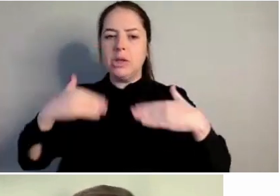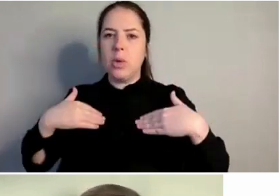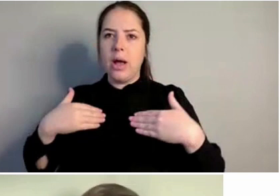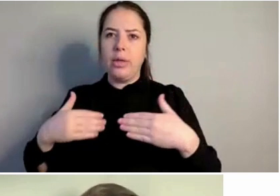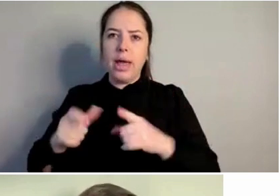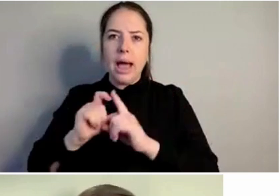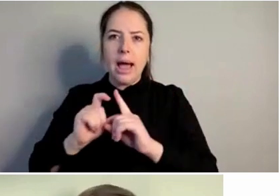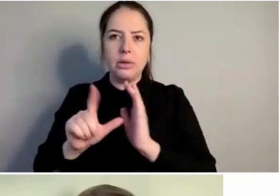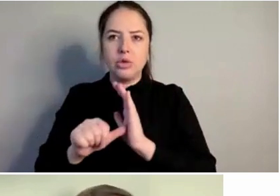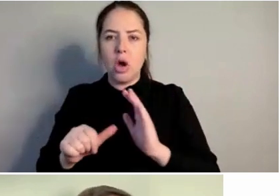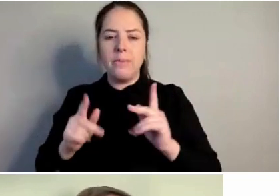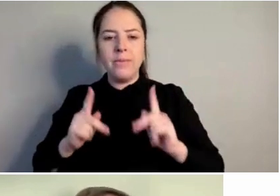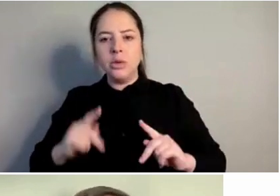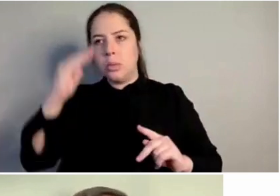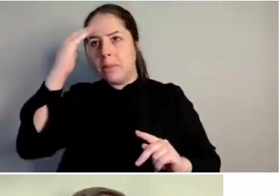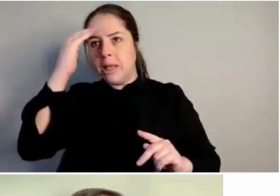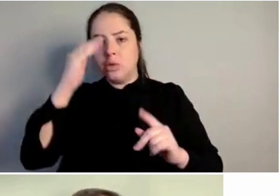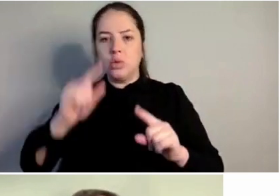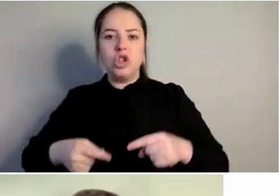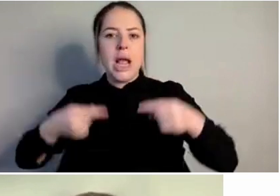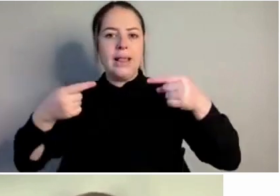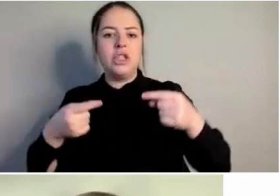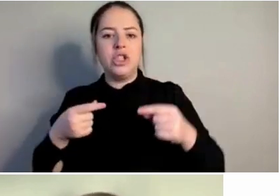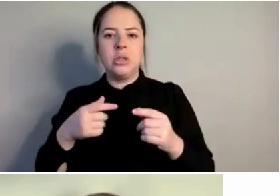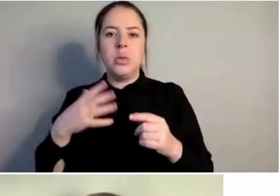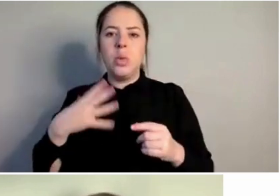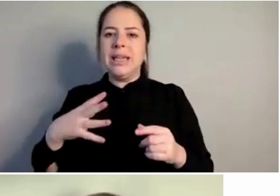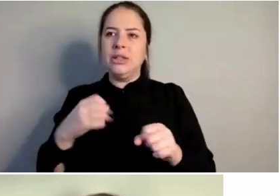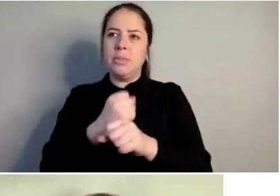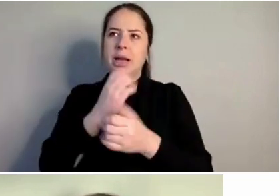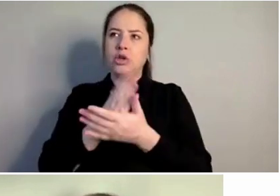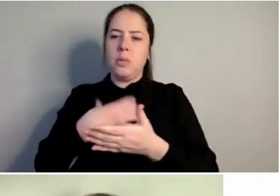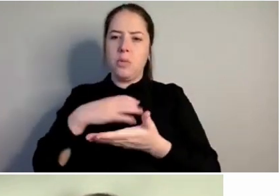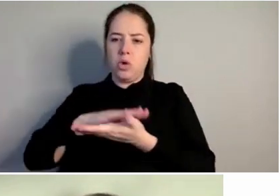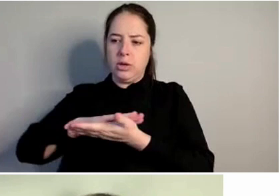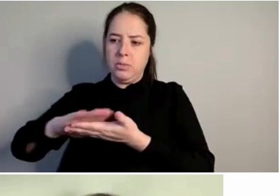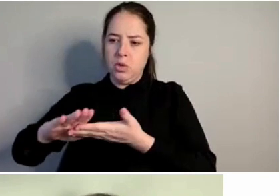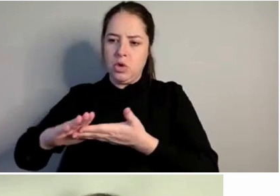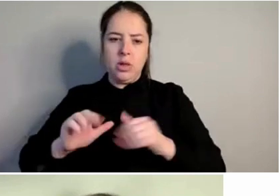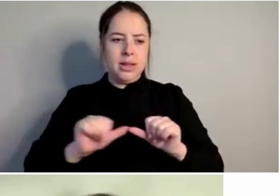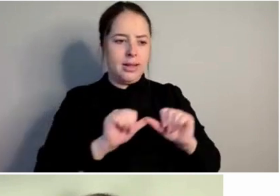whether it's a physical or a mental challenge, that's where we need to be. Yeah. Okay.